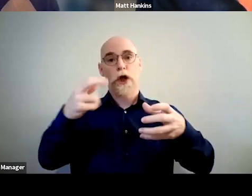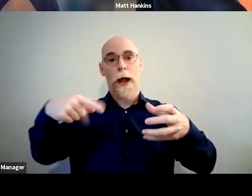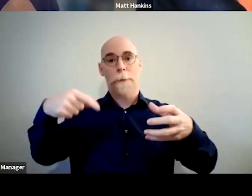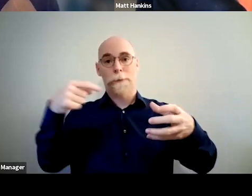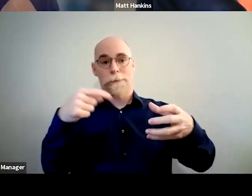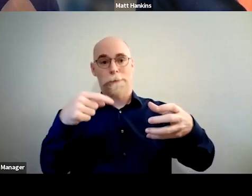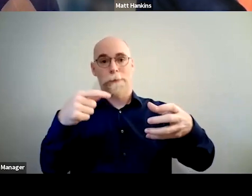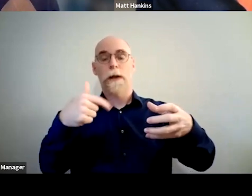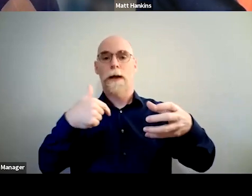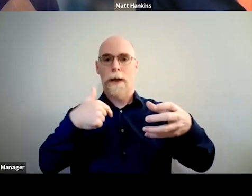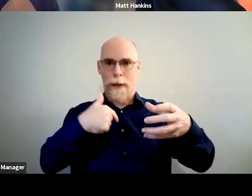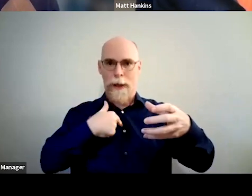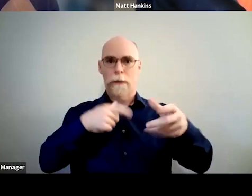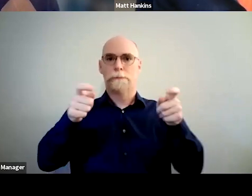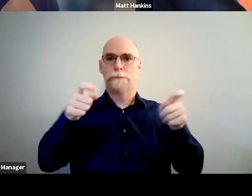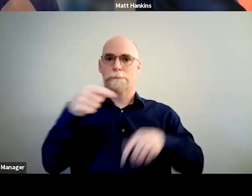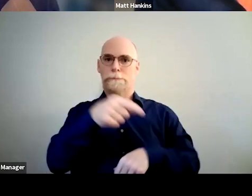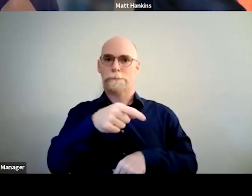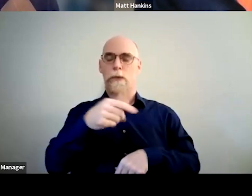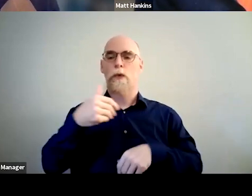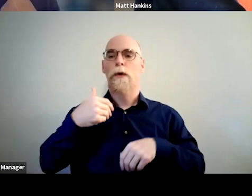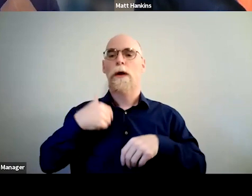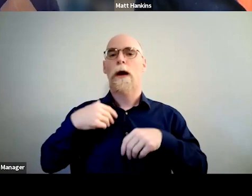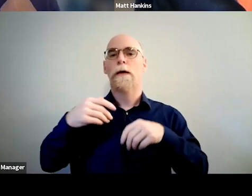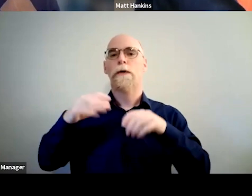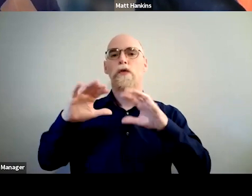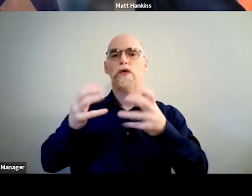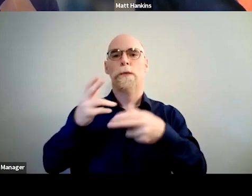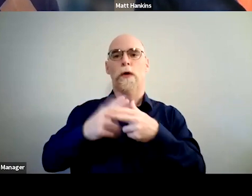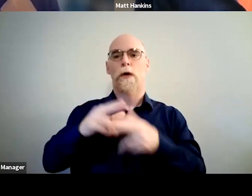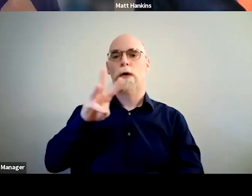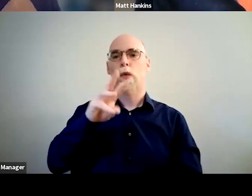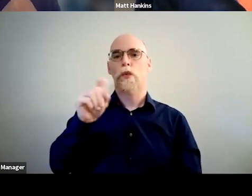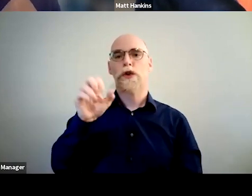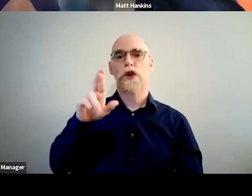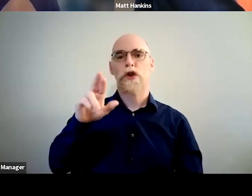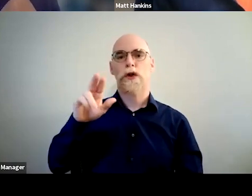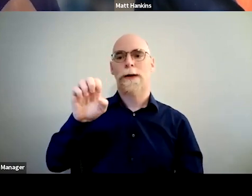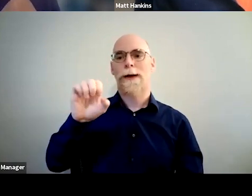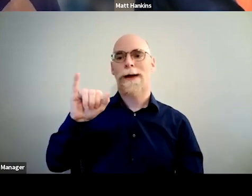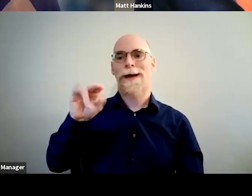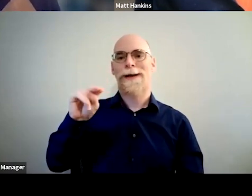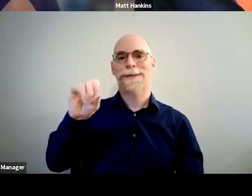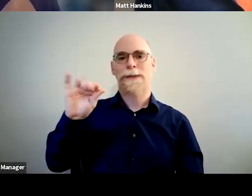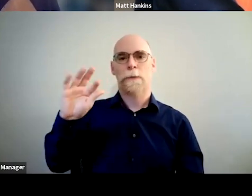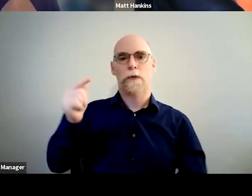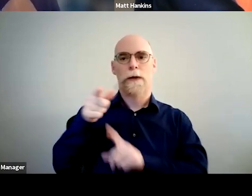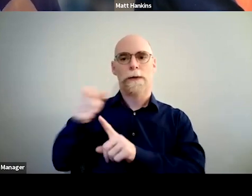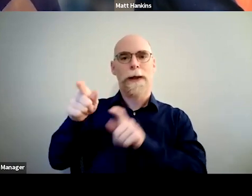Baltimore called Worcester Eisenbrandt. We do commercial restoration throughout the region,